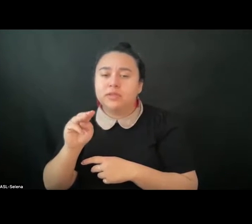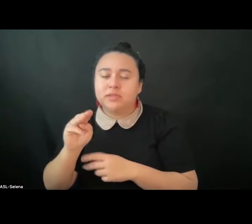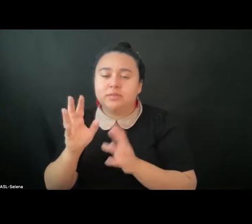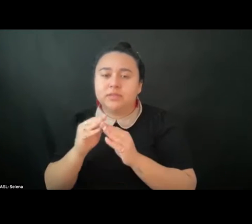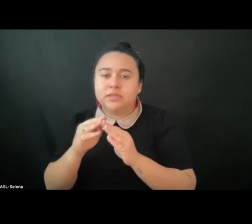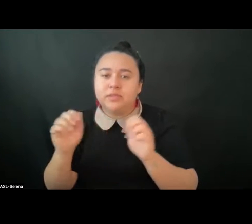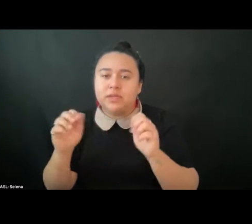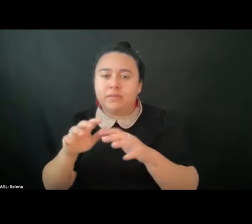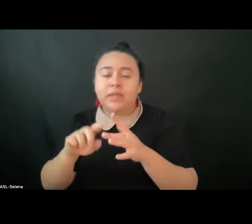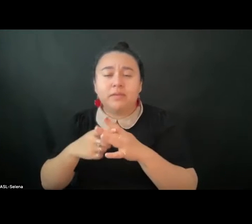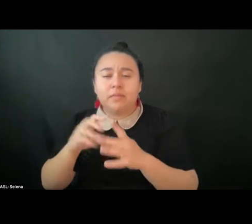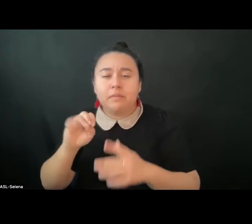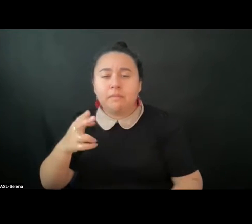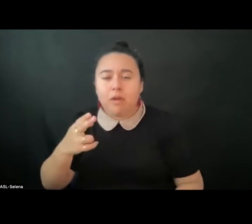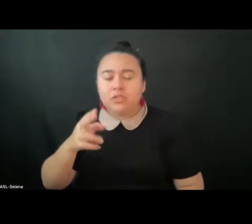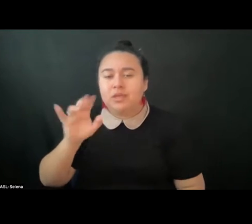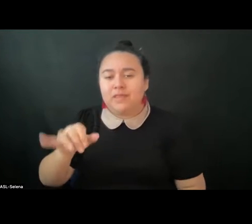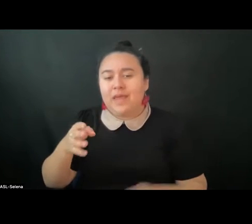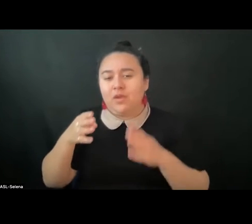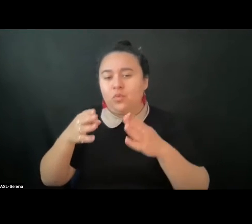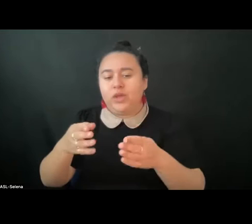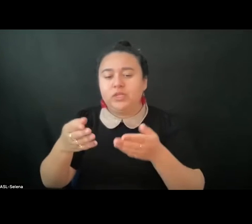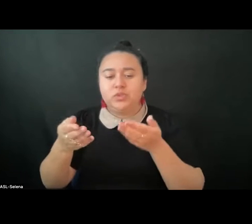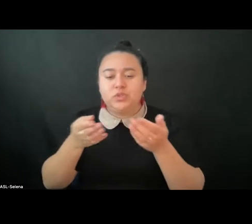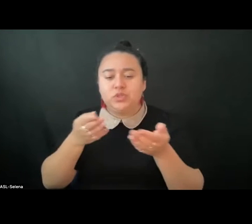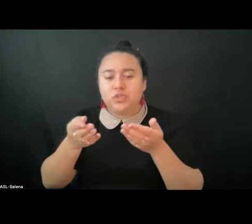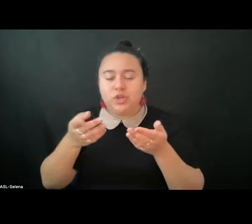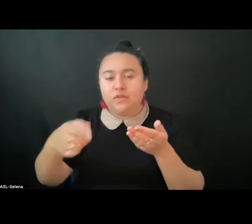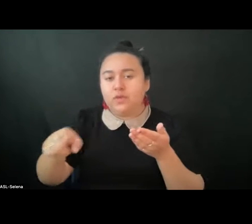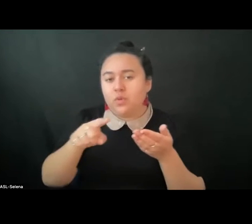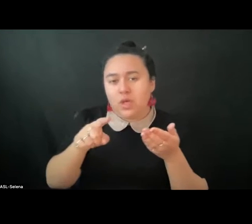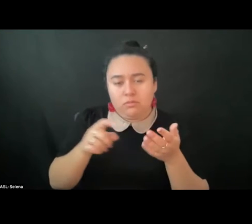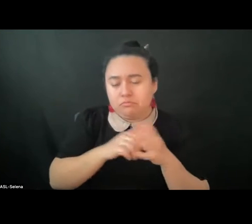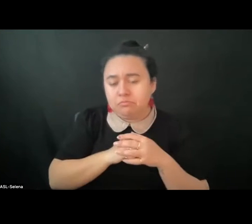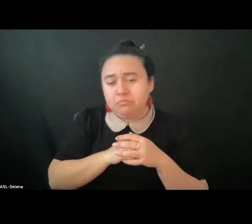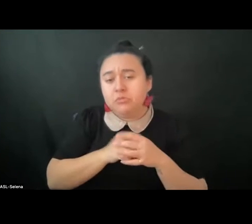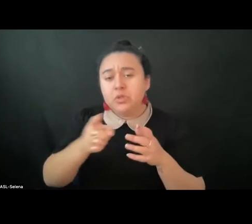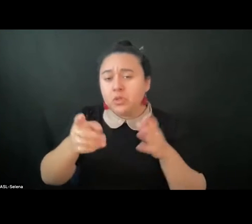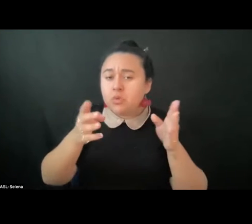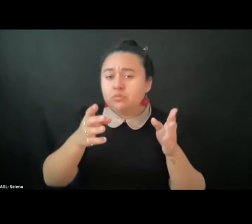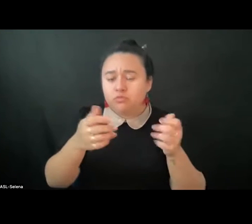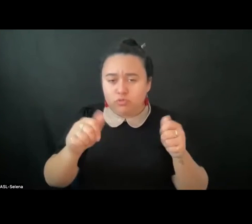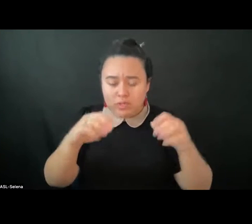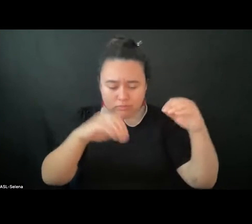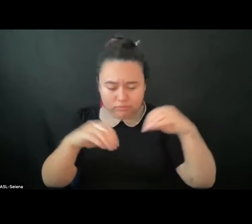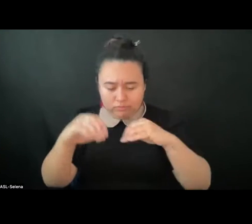This is a way to kind of serve y'all as you kind of organize your submissions and think about this